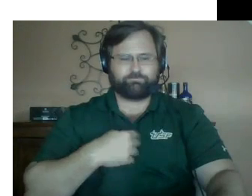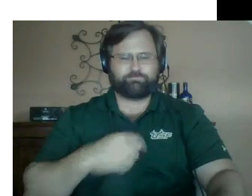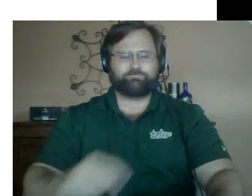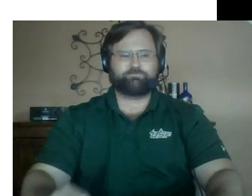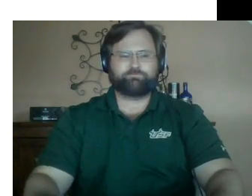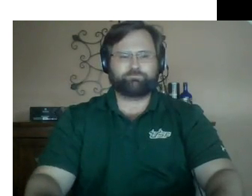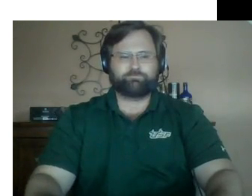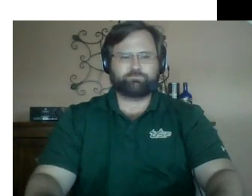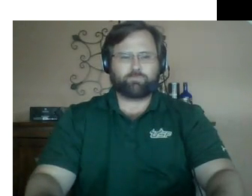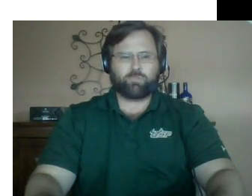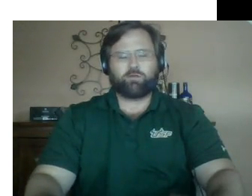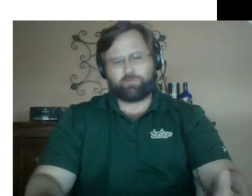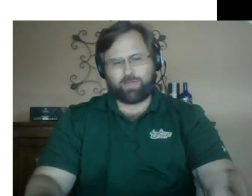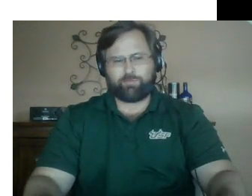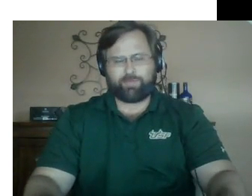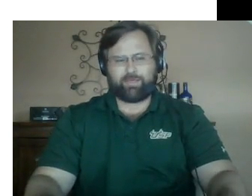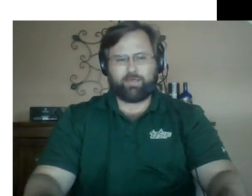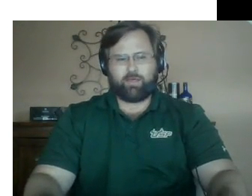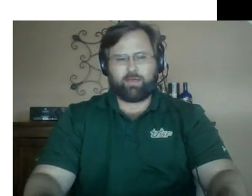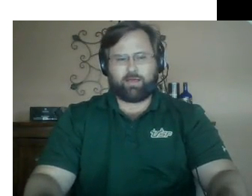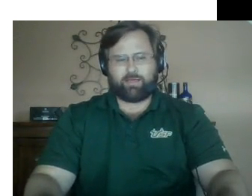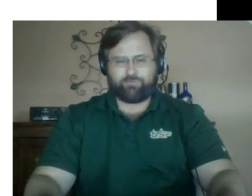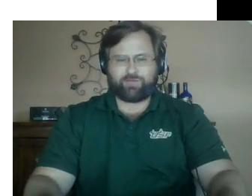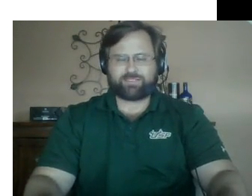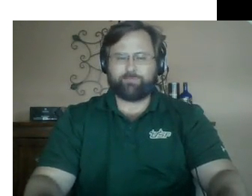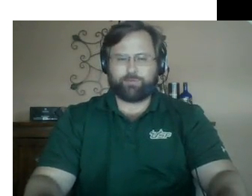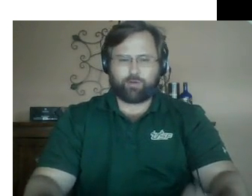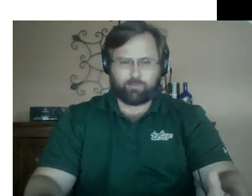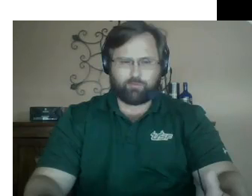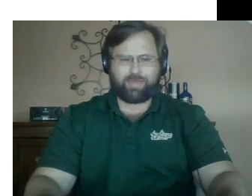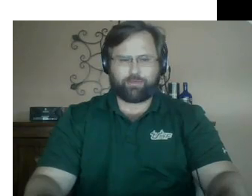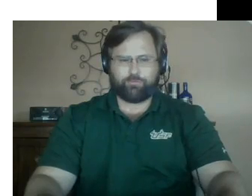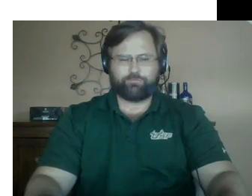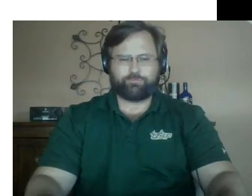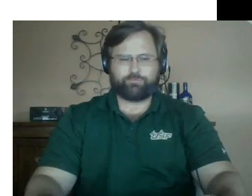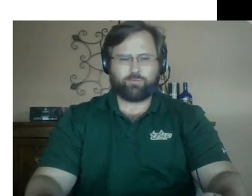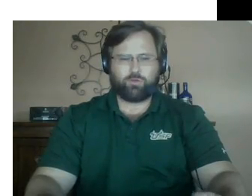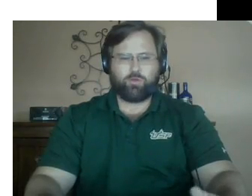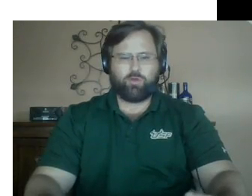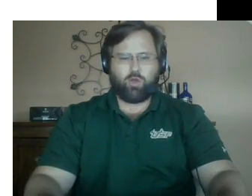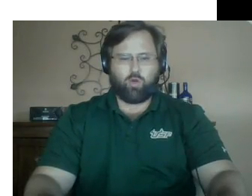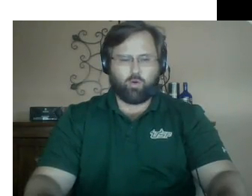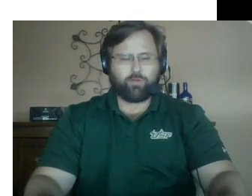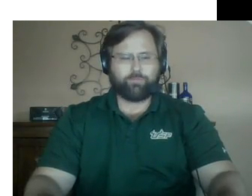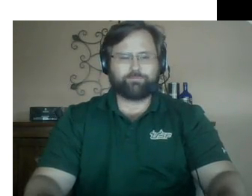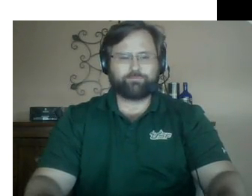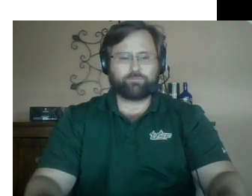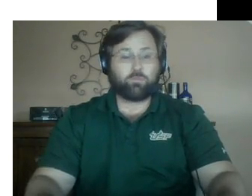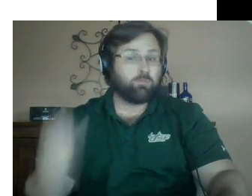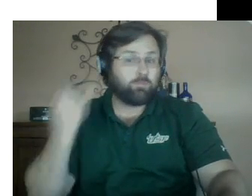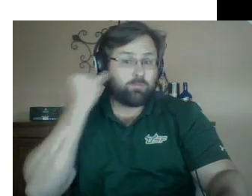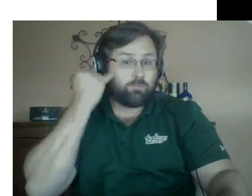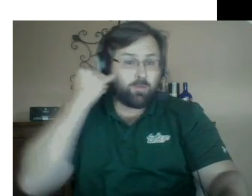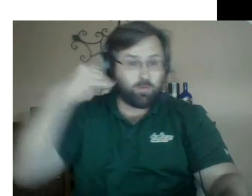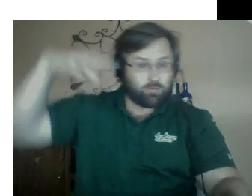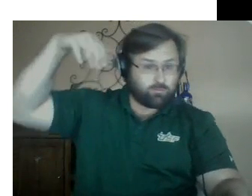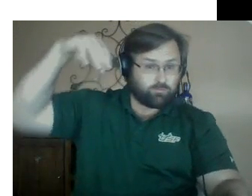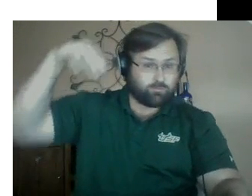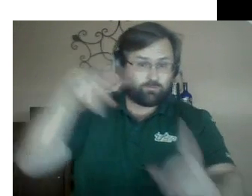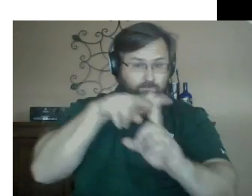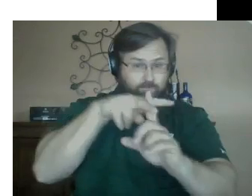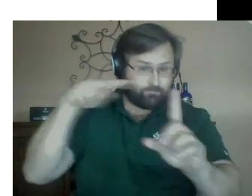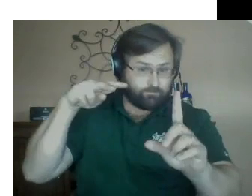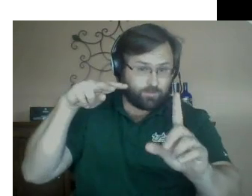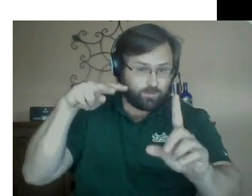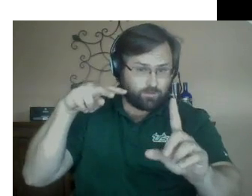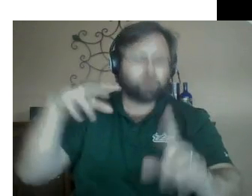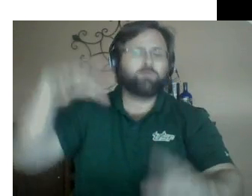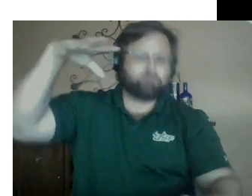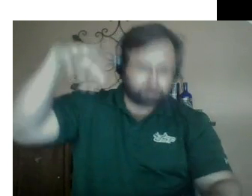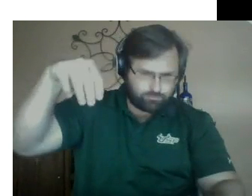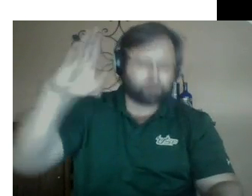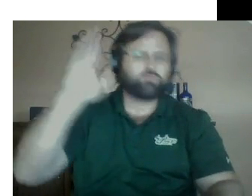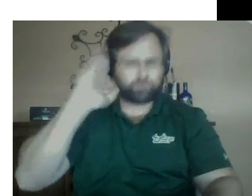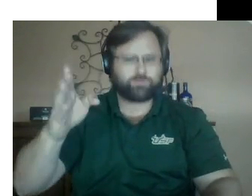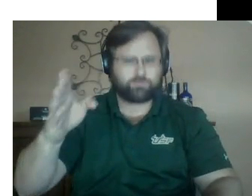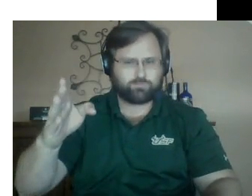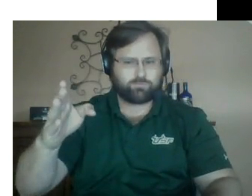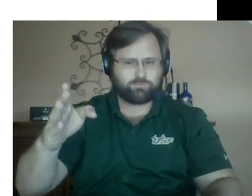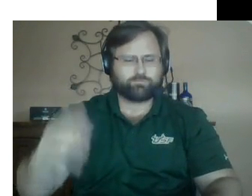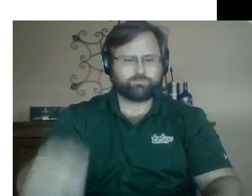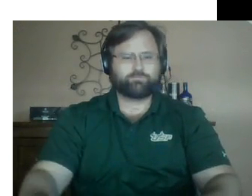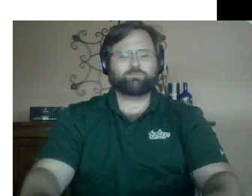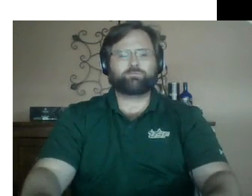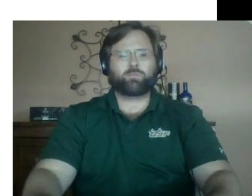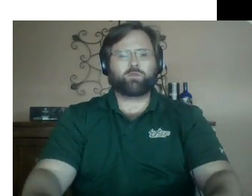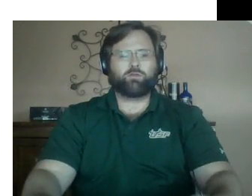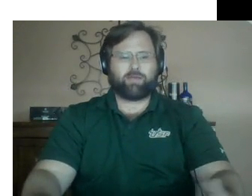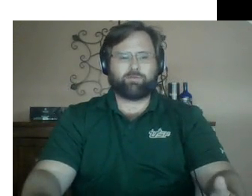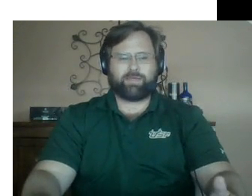and that would be if you fix the computer i will pay you or that would be